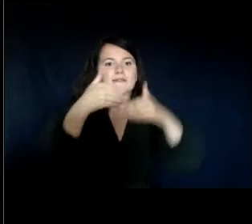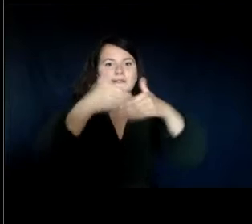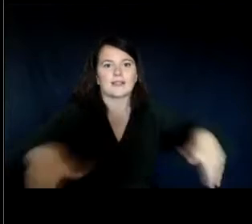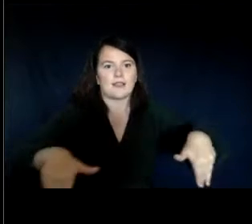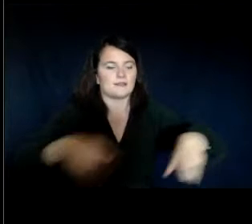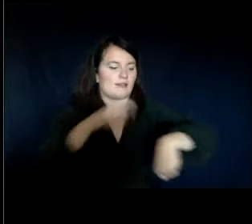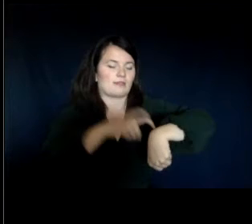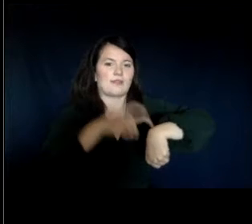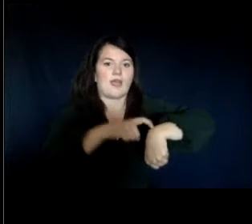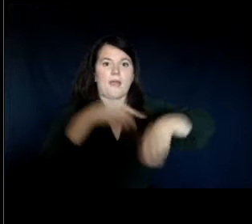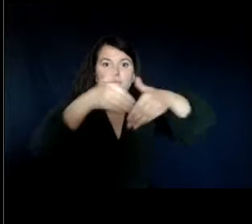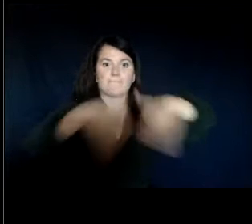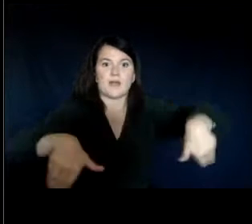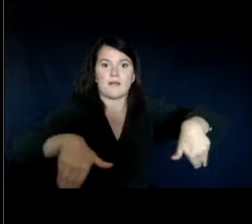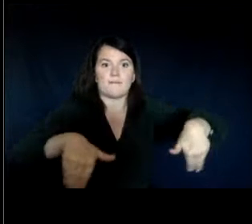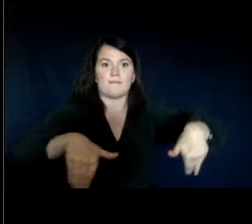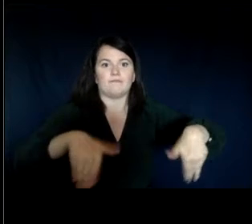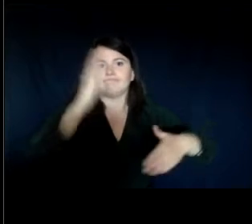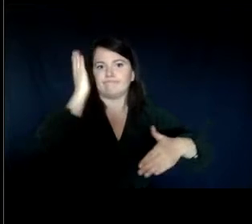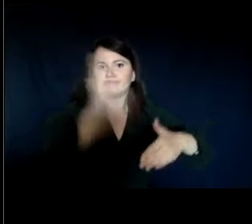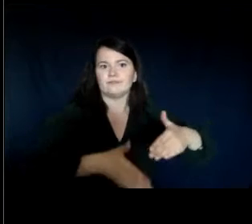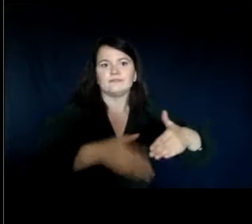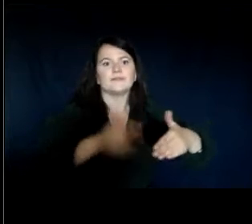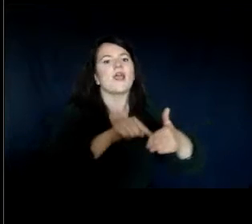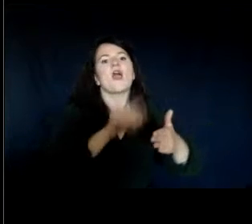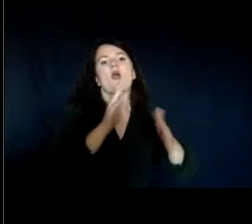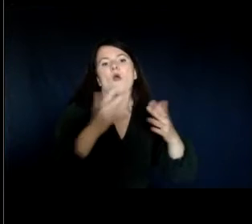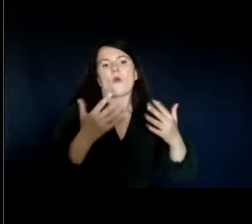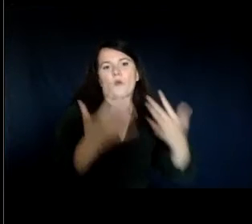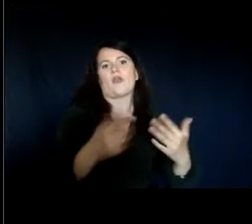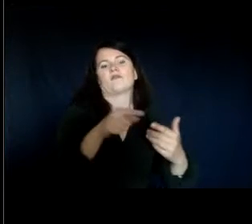to submit the annual implementation report.